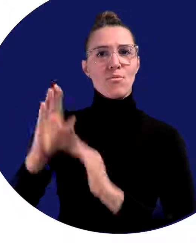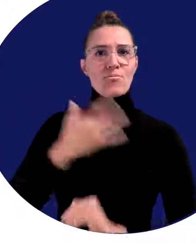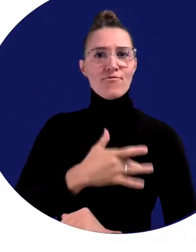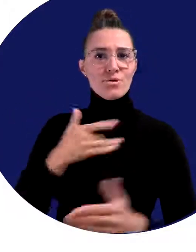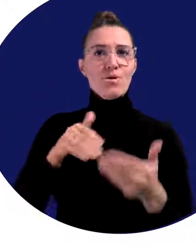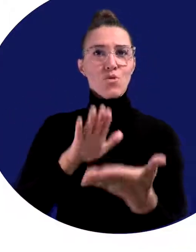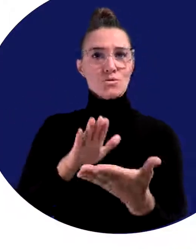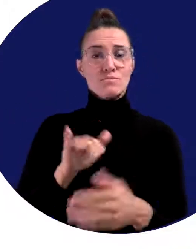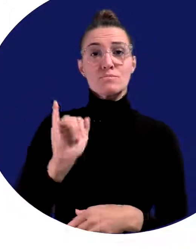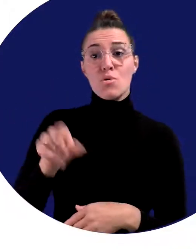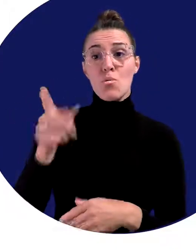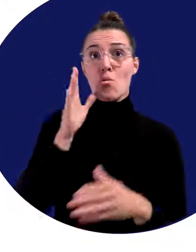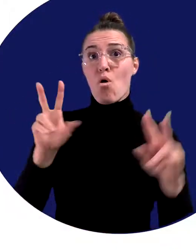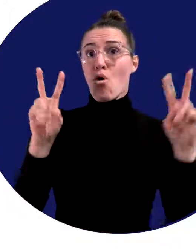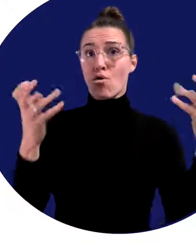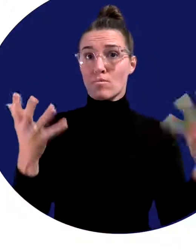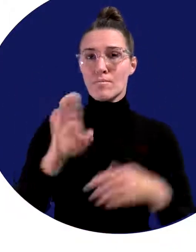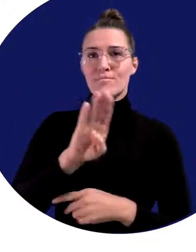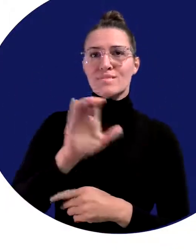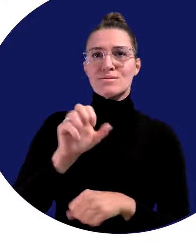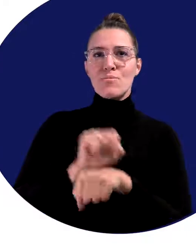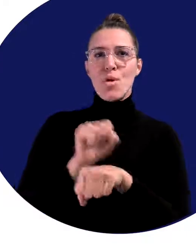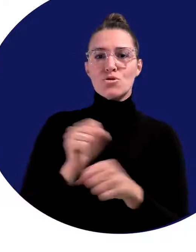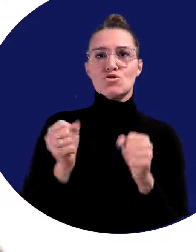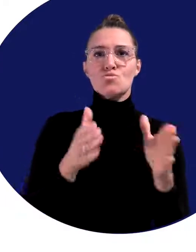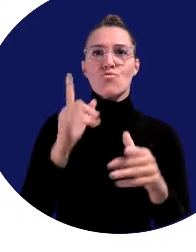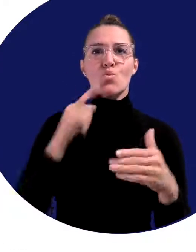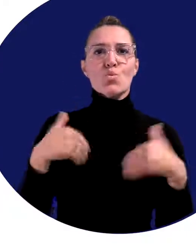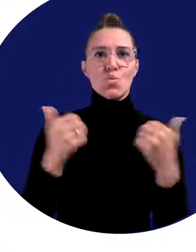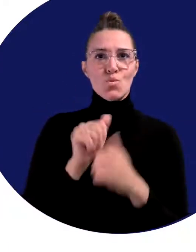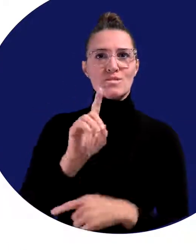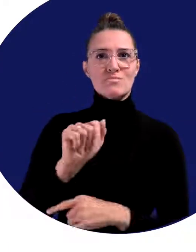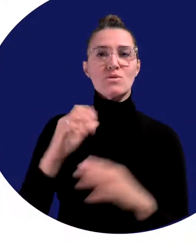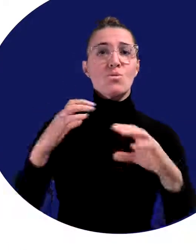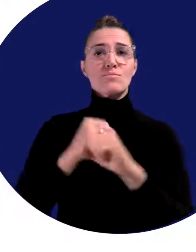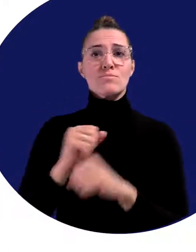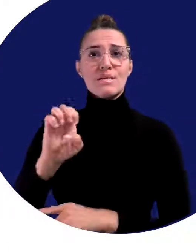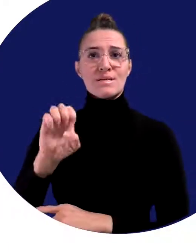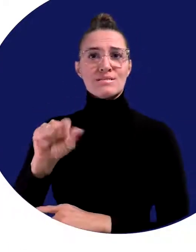It will be called the BC Employment Strategy for Youth with Disabilities, or ESYD.